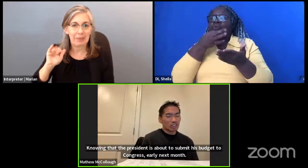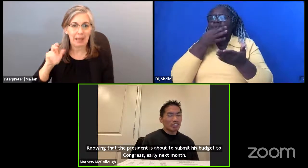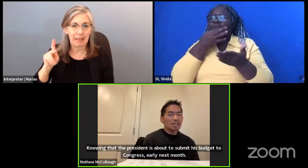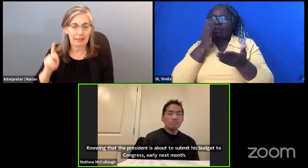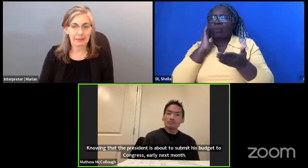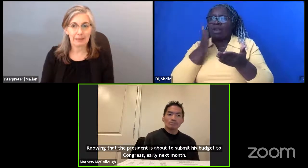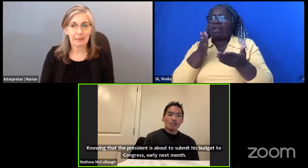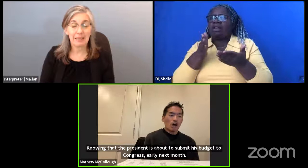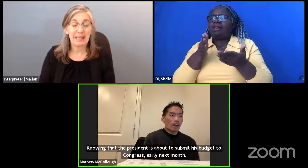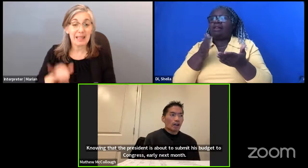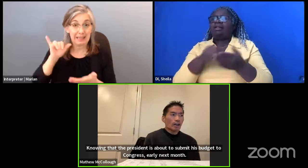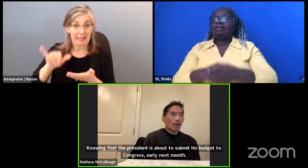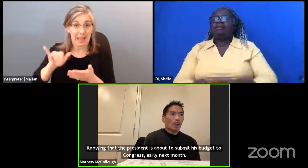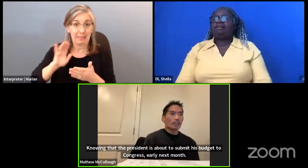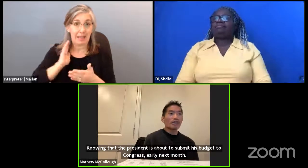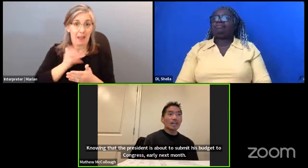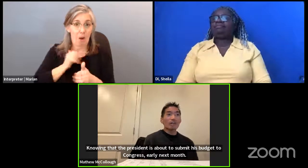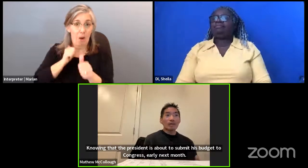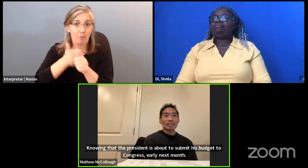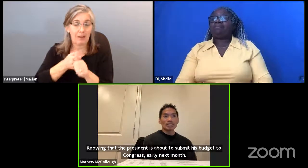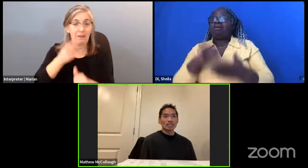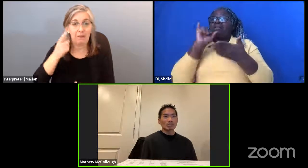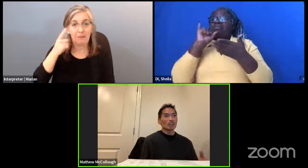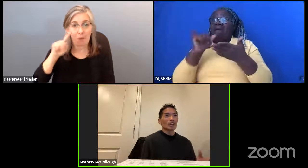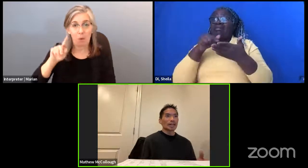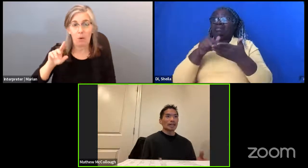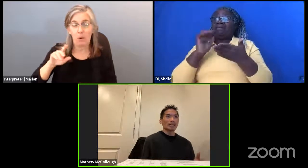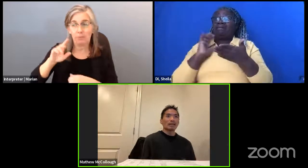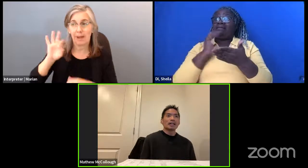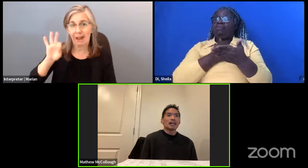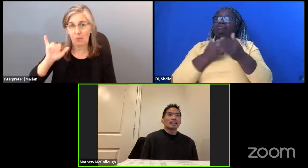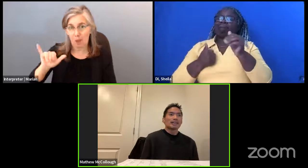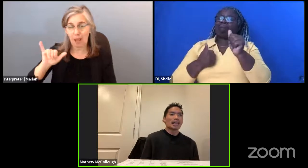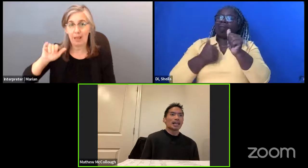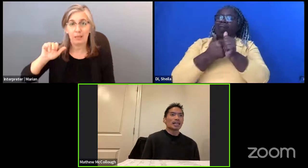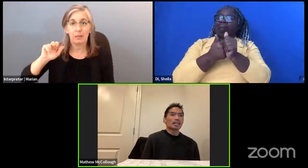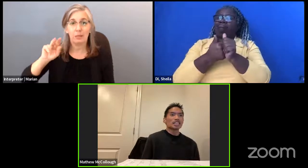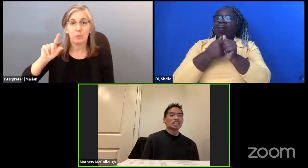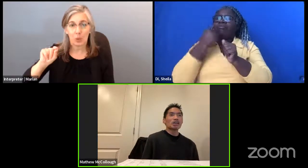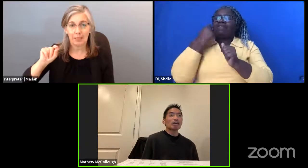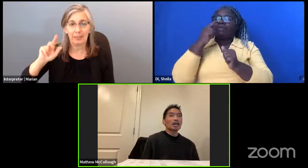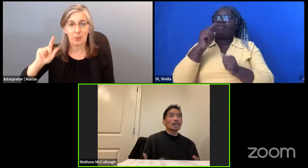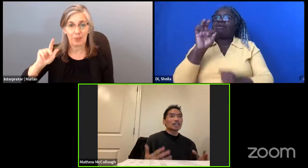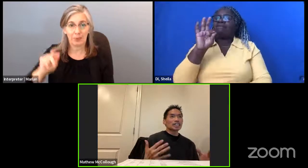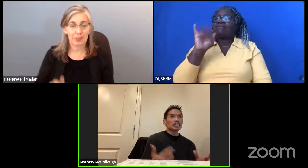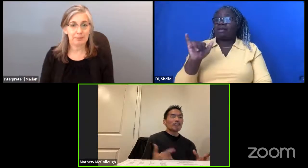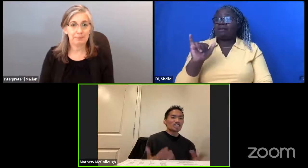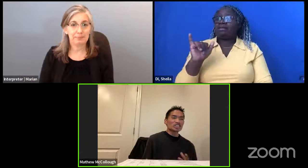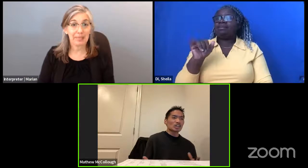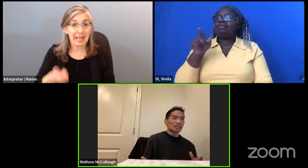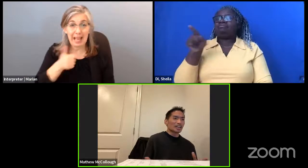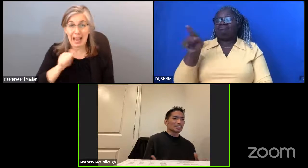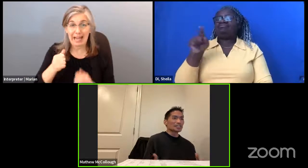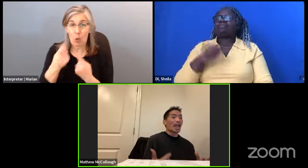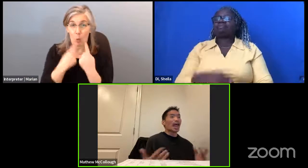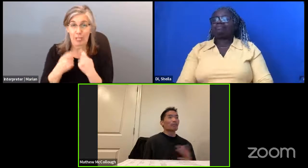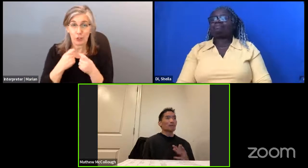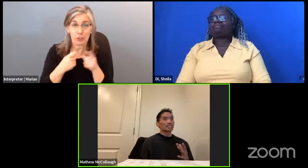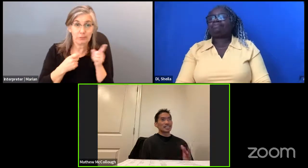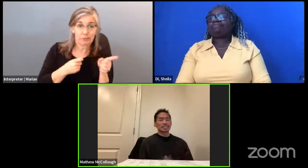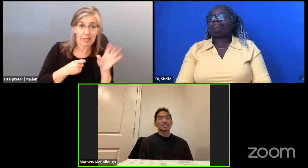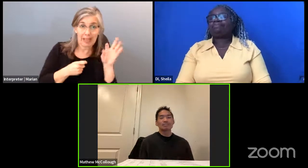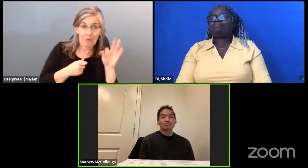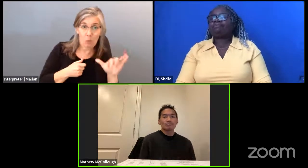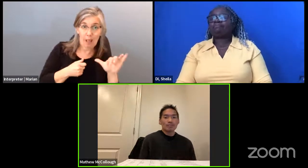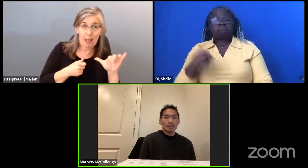Are there's any questions regarding the two fiscal years in the budgets?